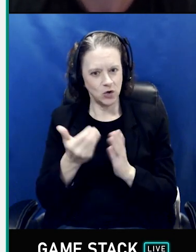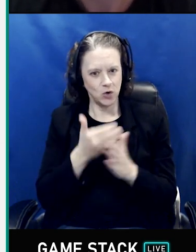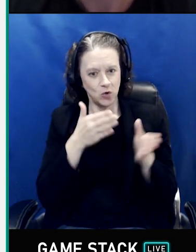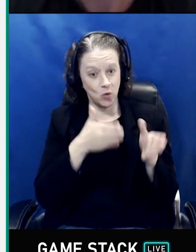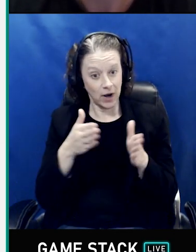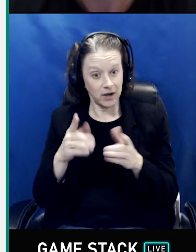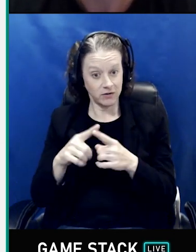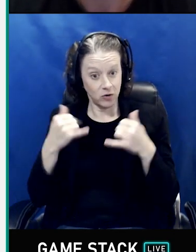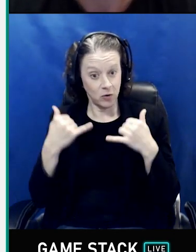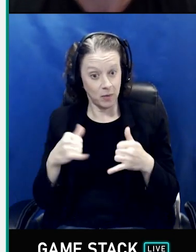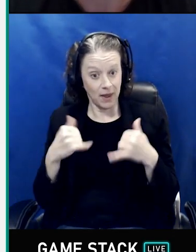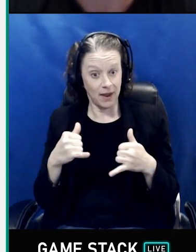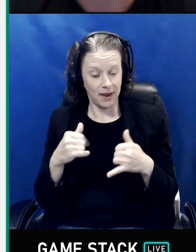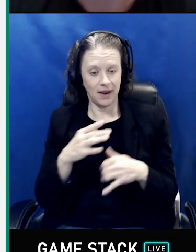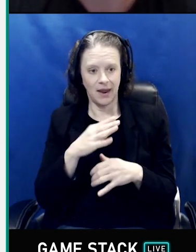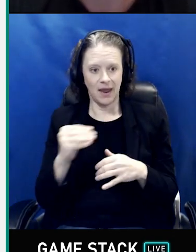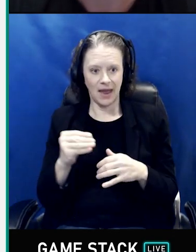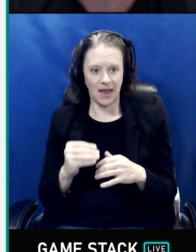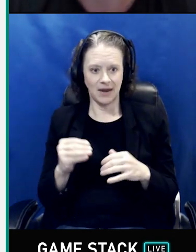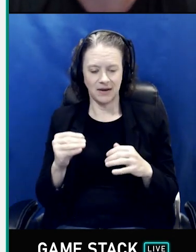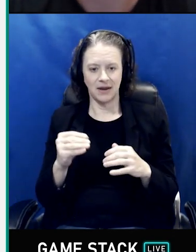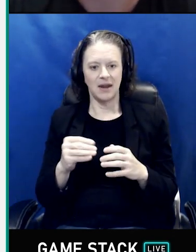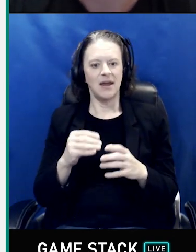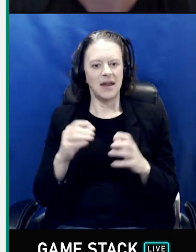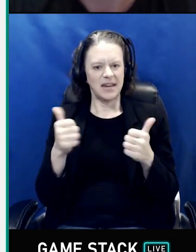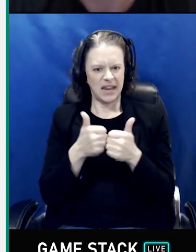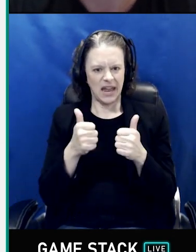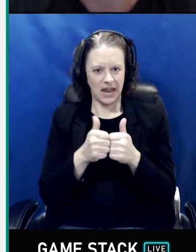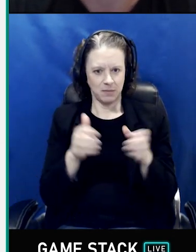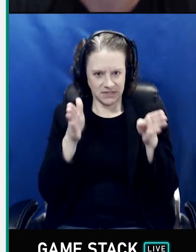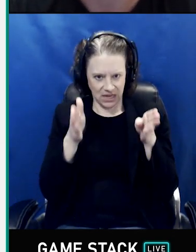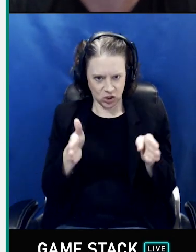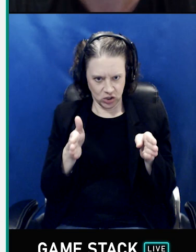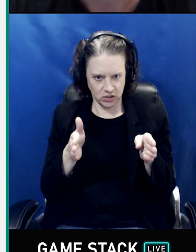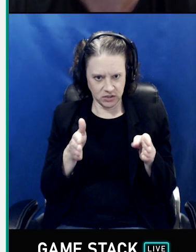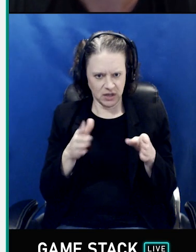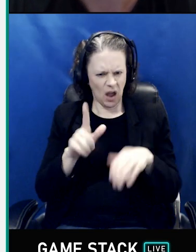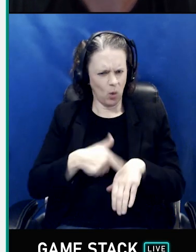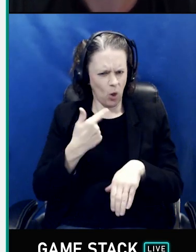and it's that sessions via game streaming are typically shorter than those on console.